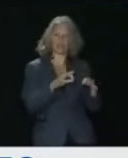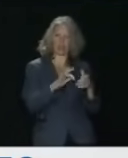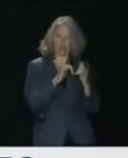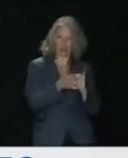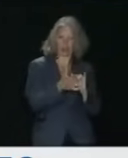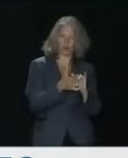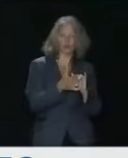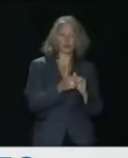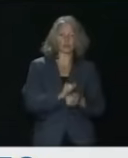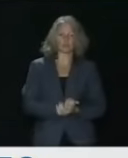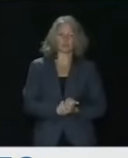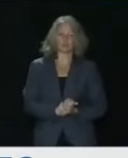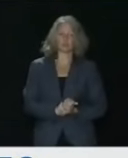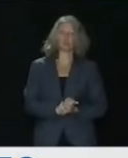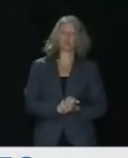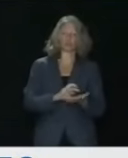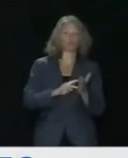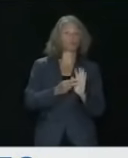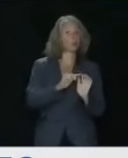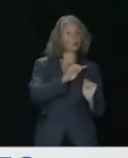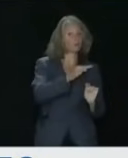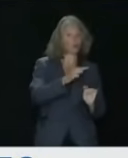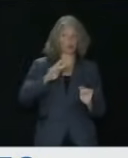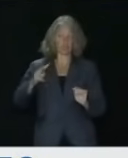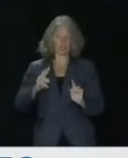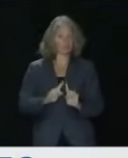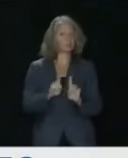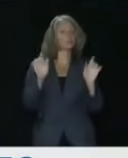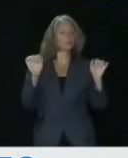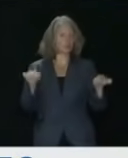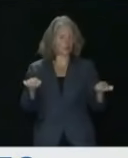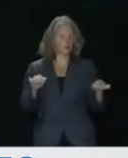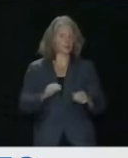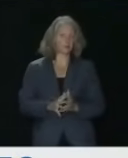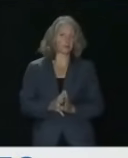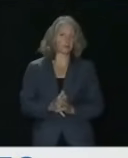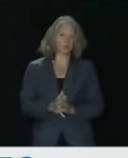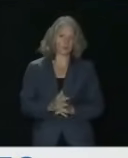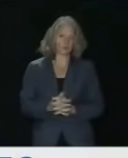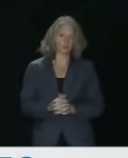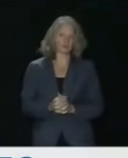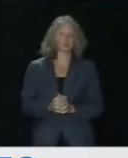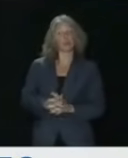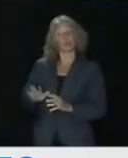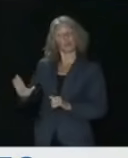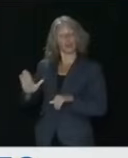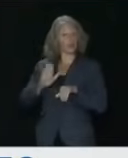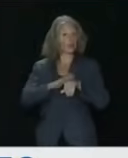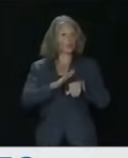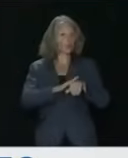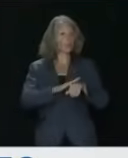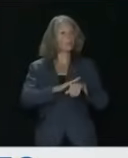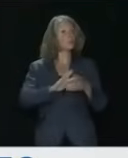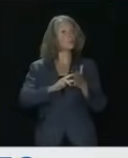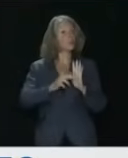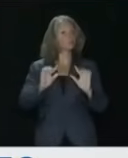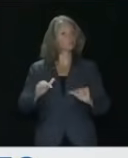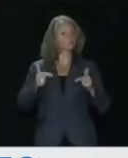COVID VACCINES OR MIXED VACCINE SCHEDULES FOR FIRST AND SECOND